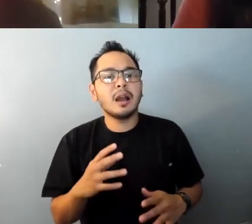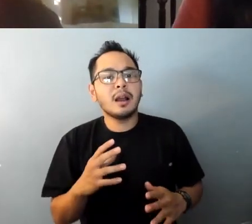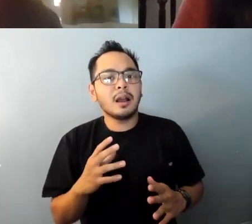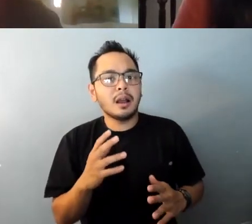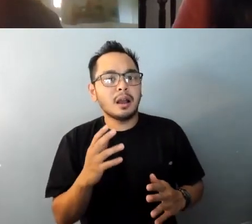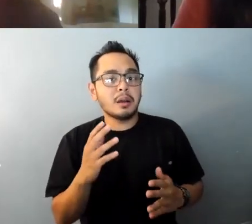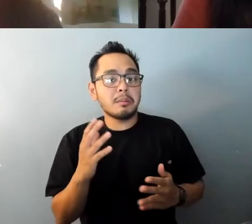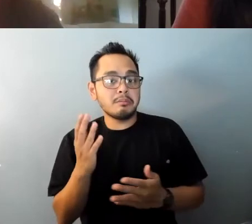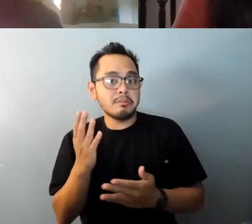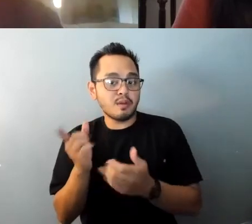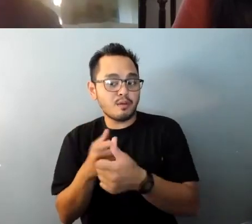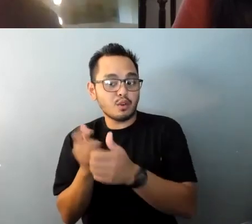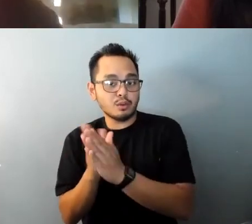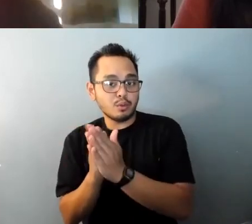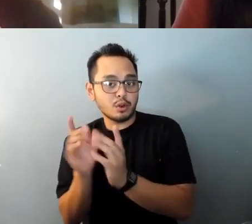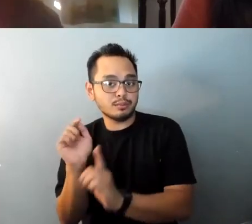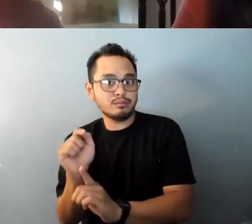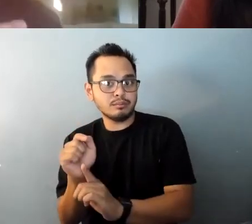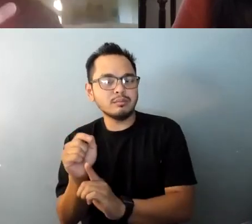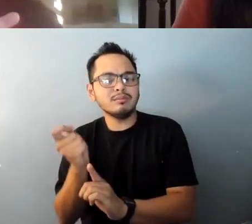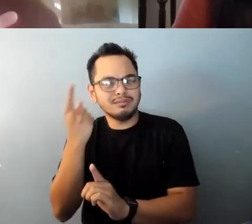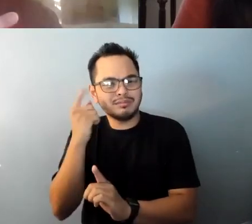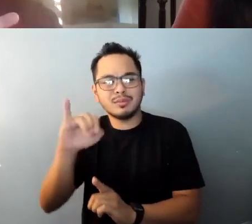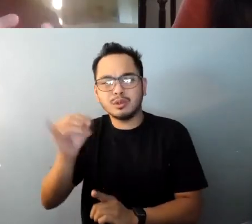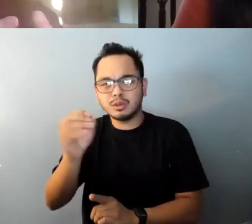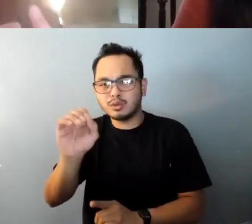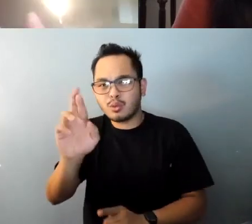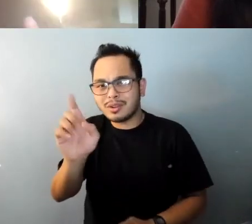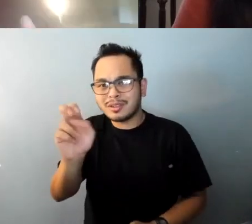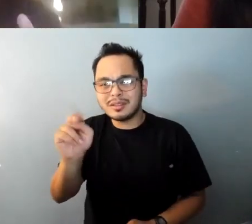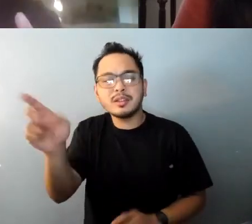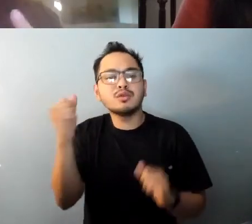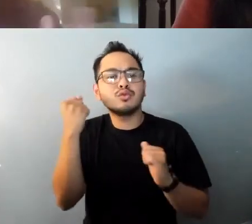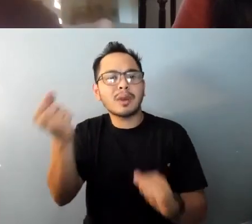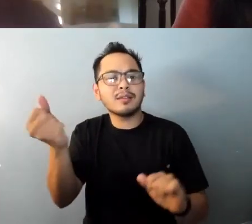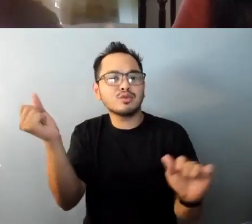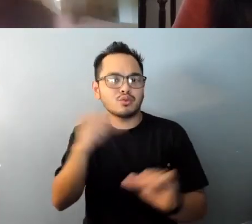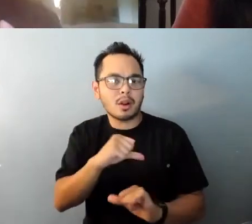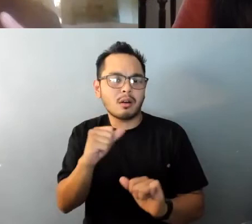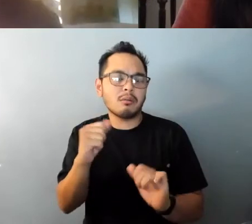novel but Jordan drives drunk, I'm not sure how often she does it but she does it at least